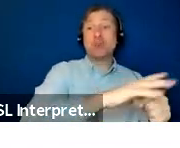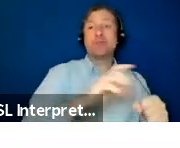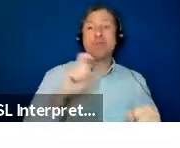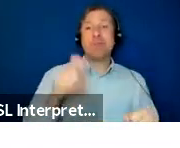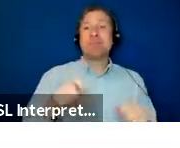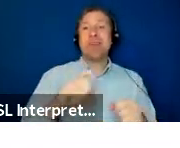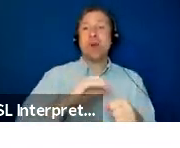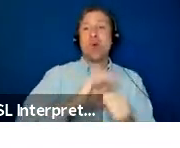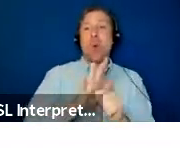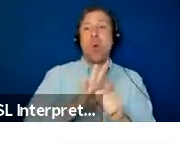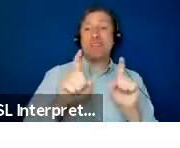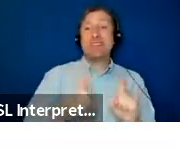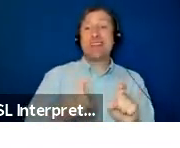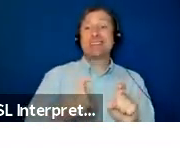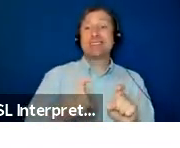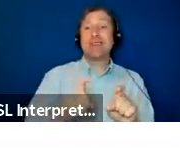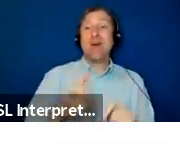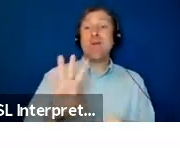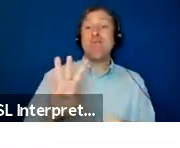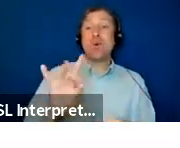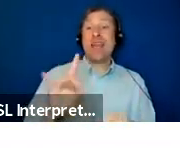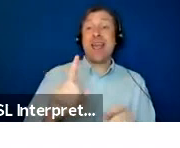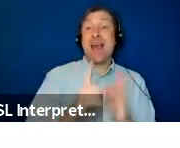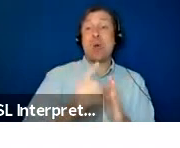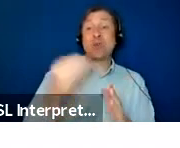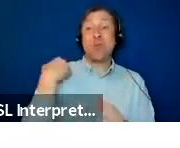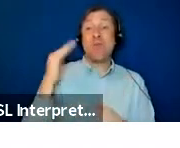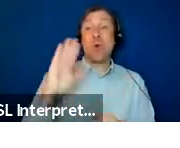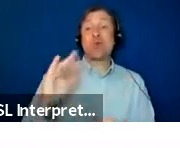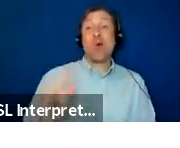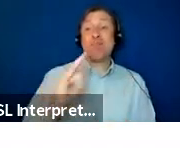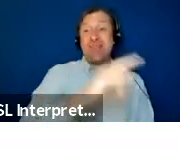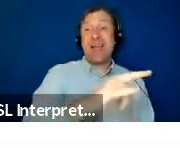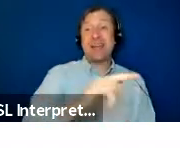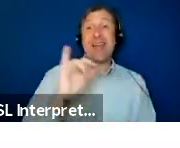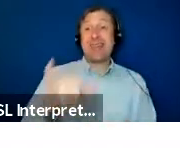done, generally within 48 hours prior to your departure. And that result needs to be received before you get on the plane.